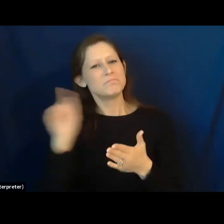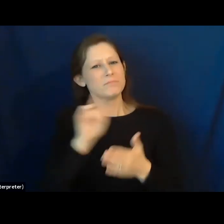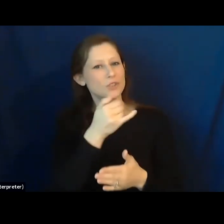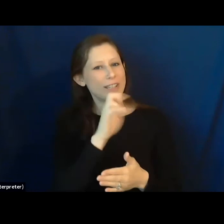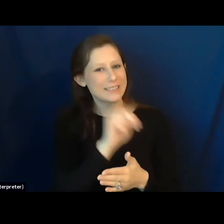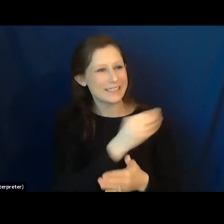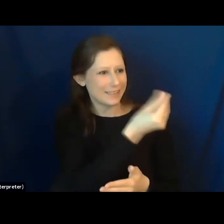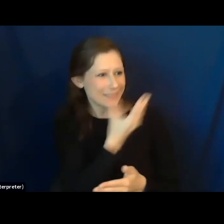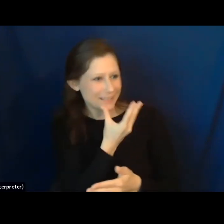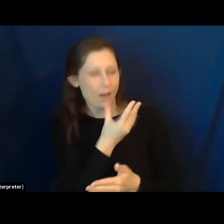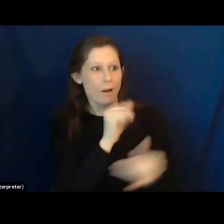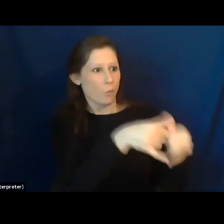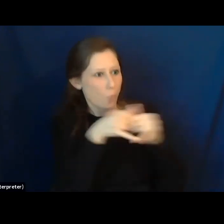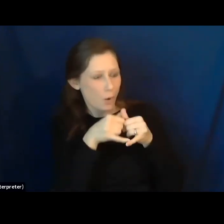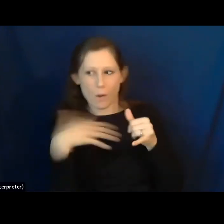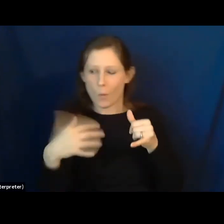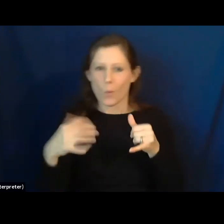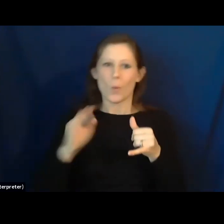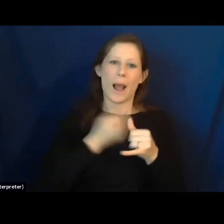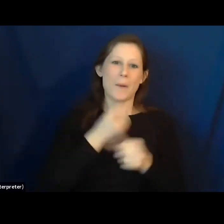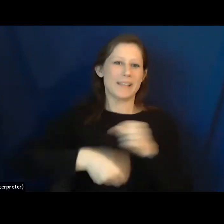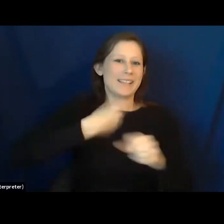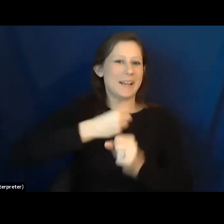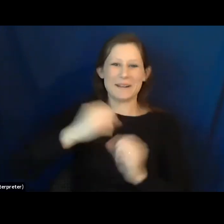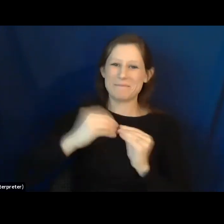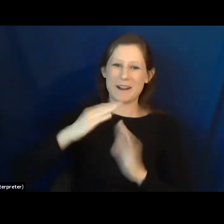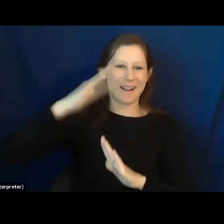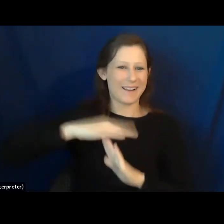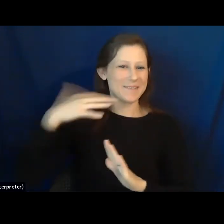made our year. So thank you very much.